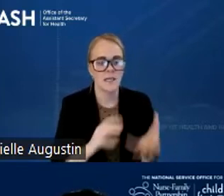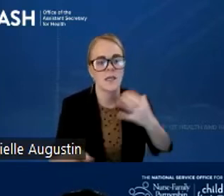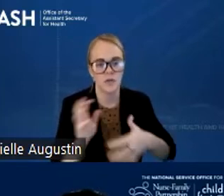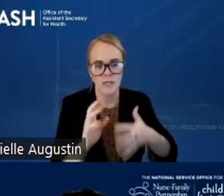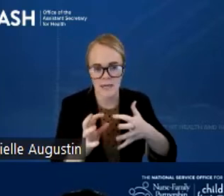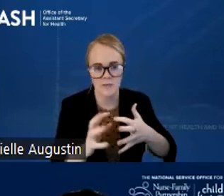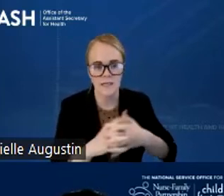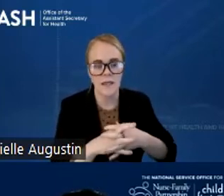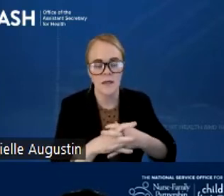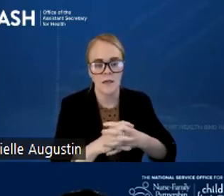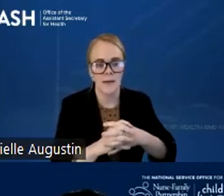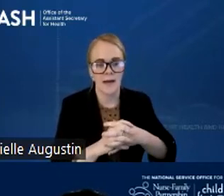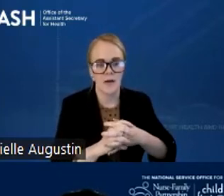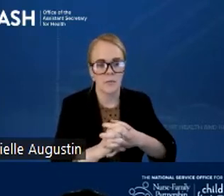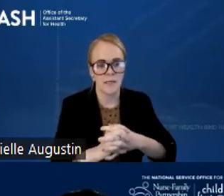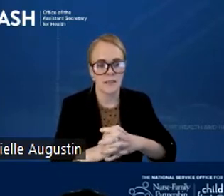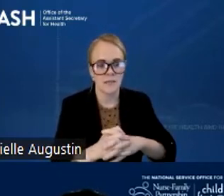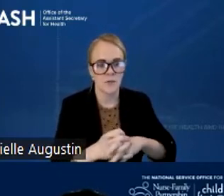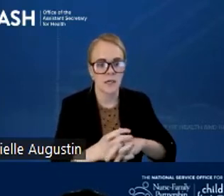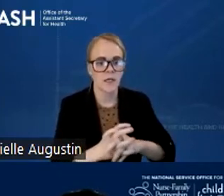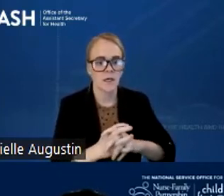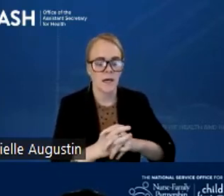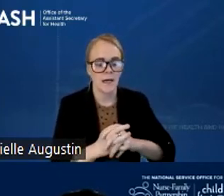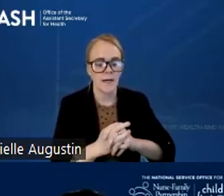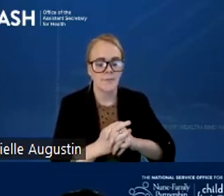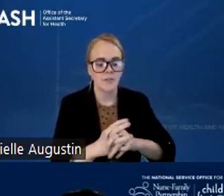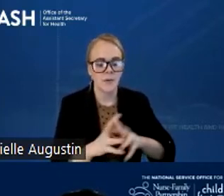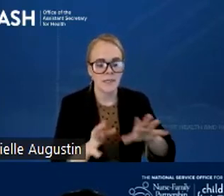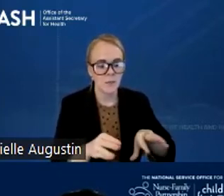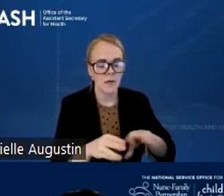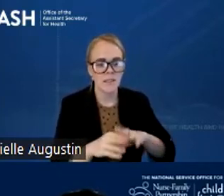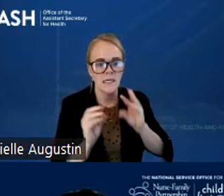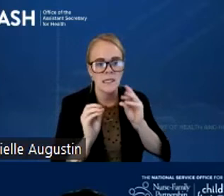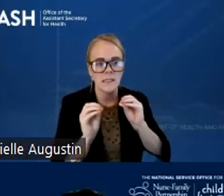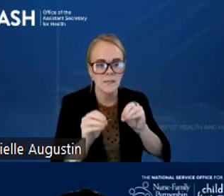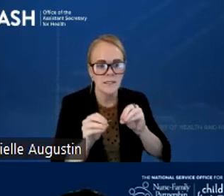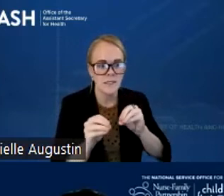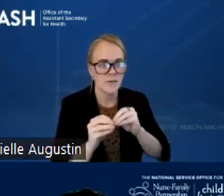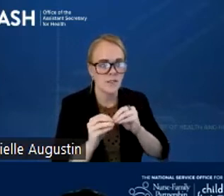thinking creatively about how can we make this work. So I did want to dig a little bit deeper